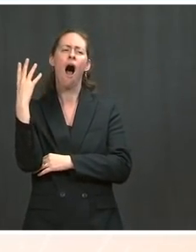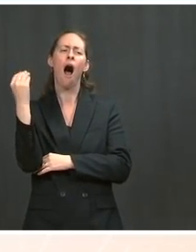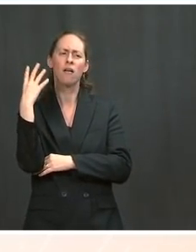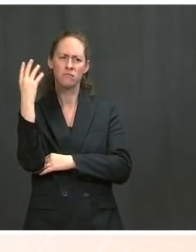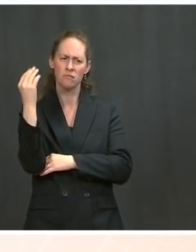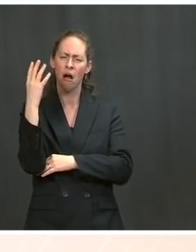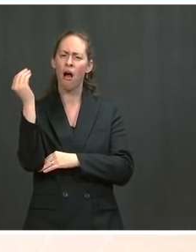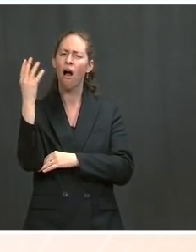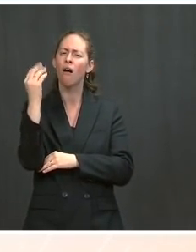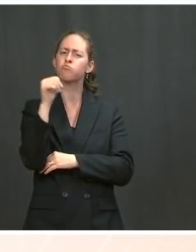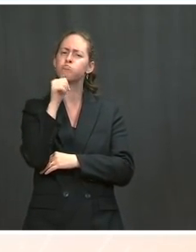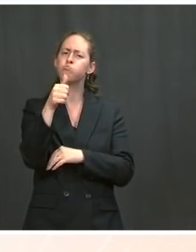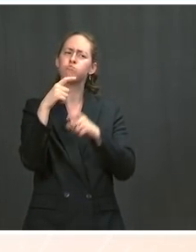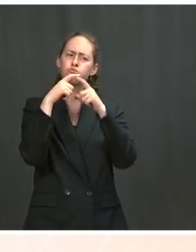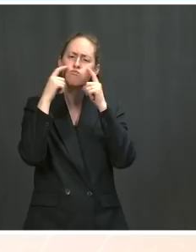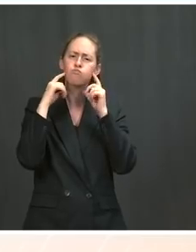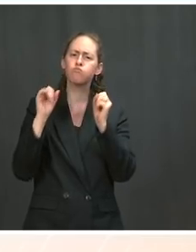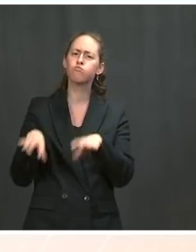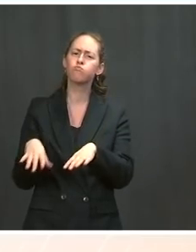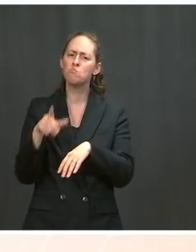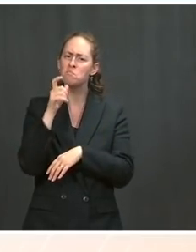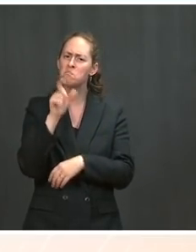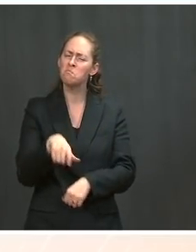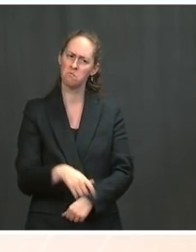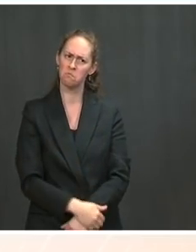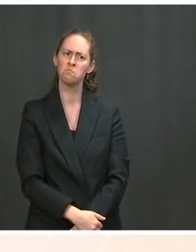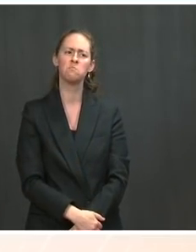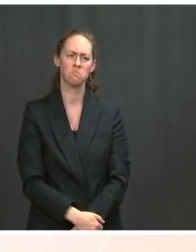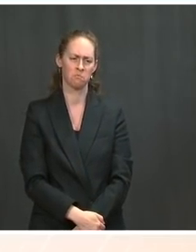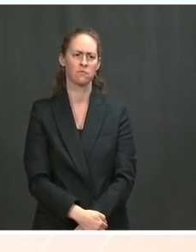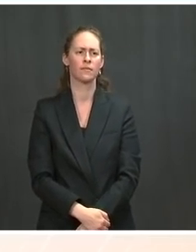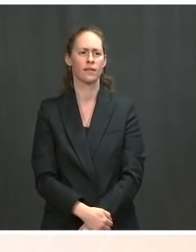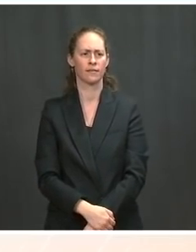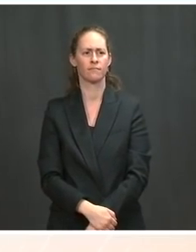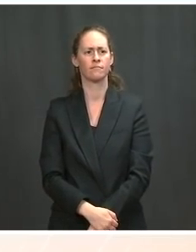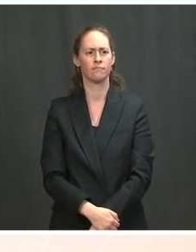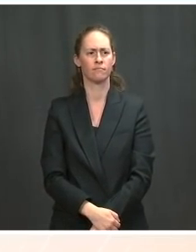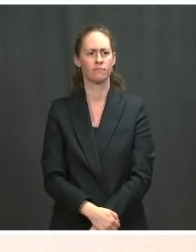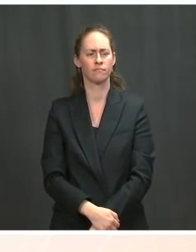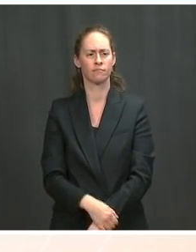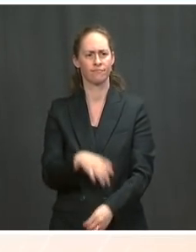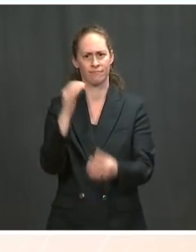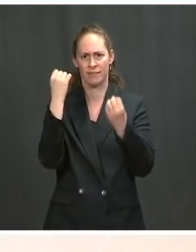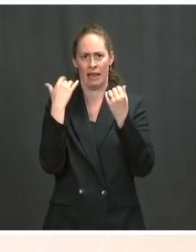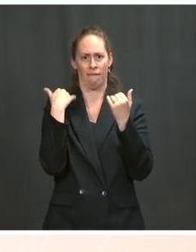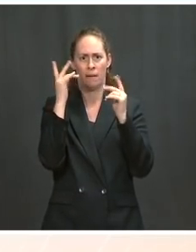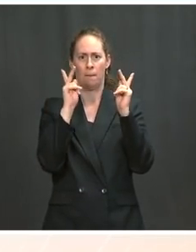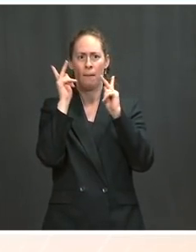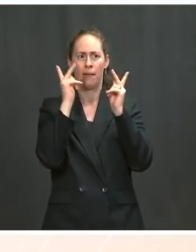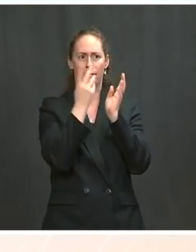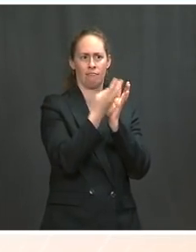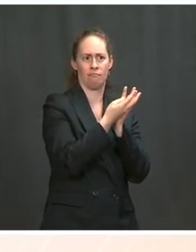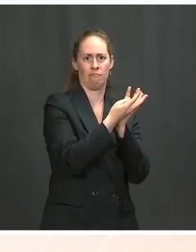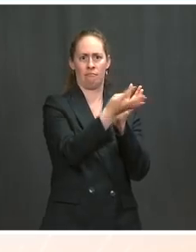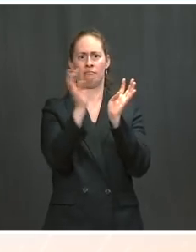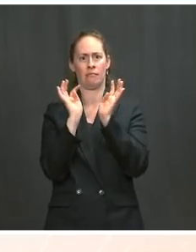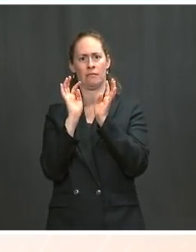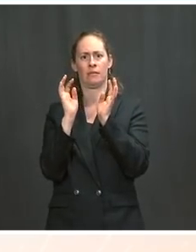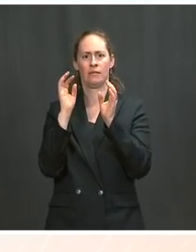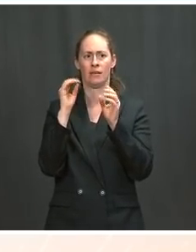There were a number of people in the Oval Office yesterday. Obviously, there were -- there was a whole press pool. But, again, I think, if the big takeaway